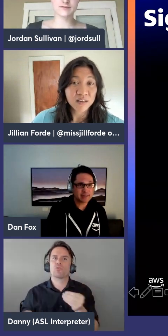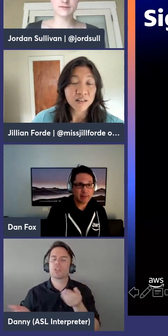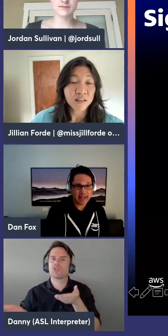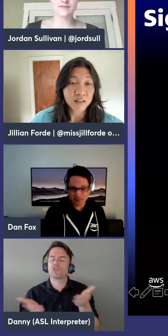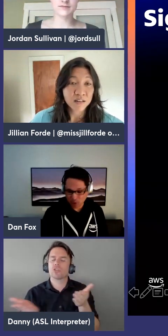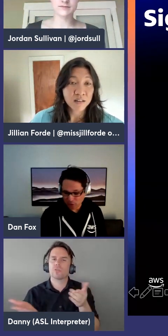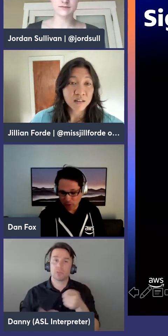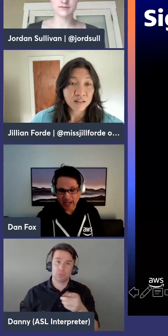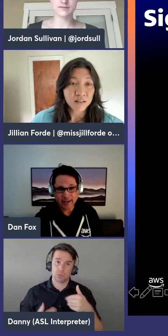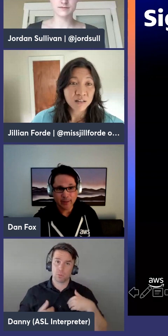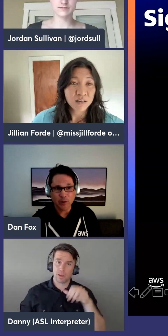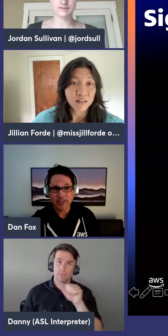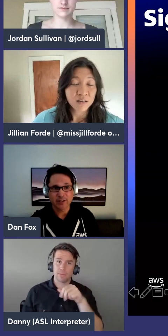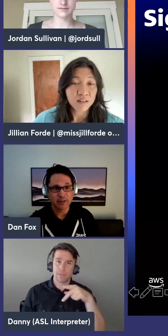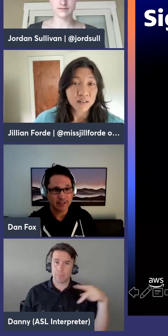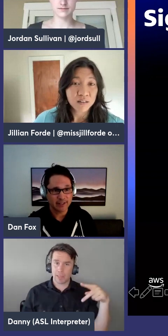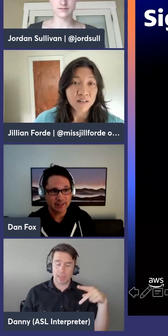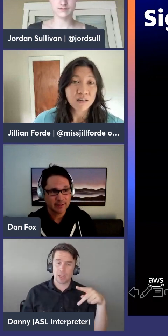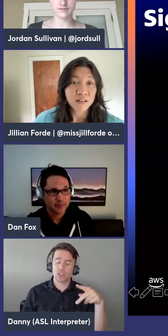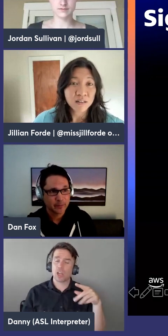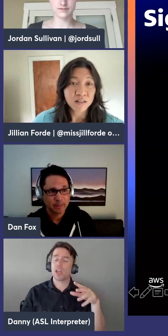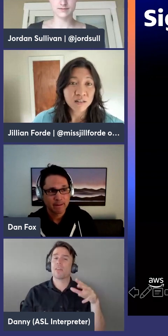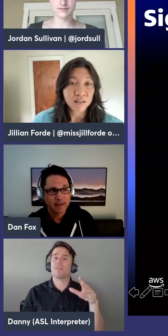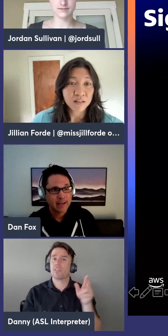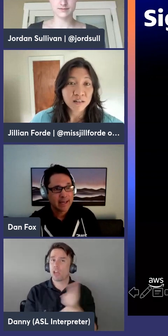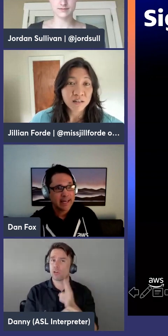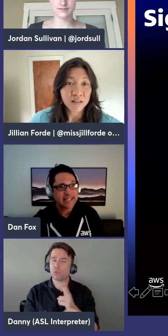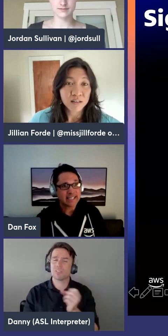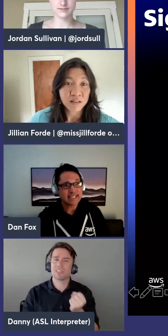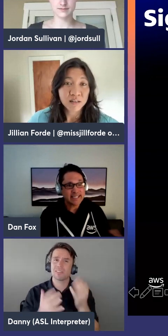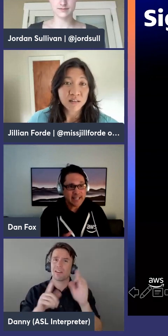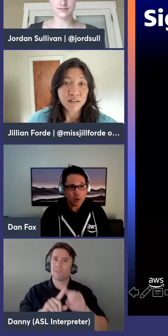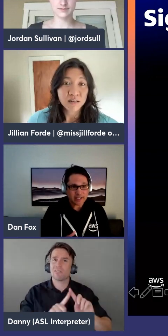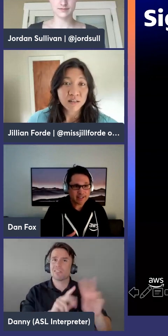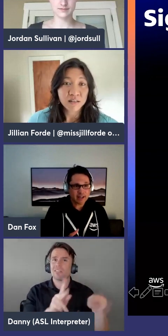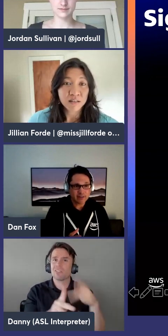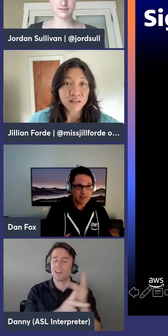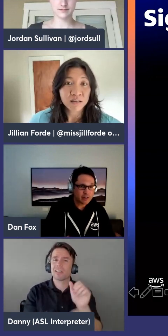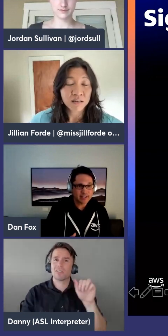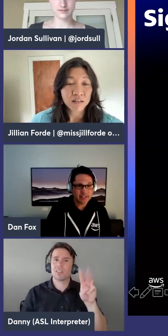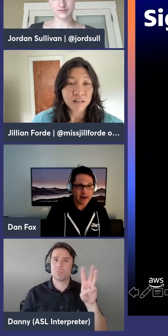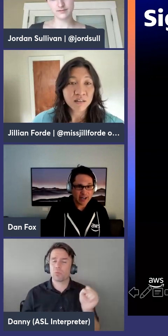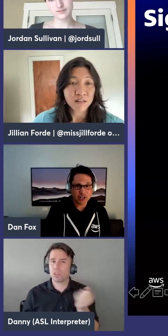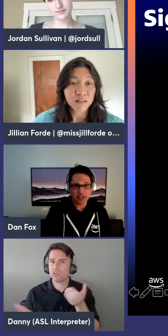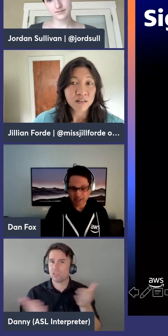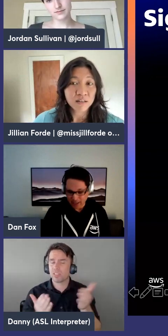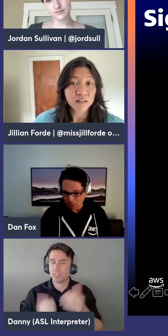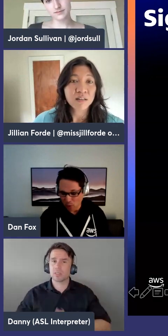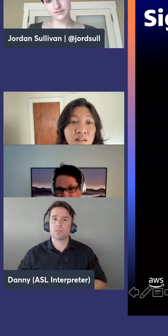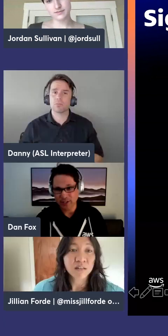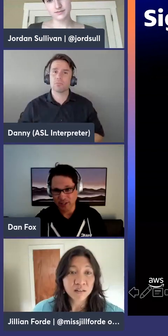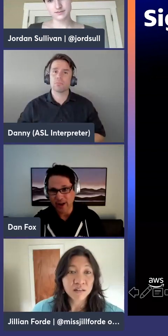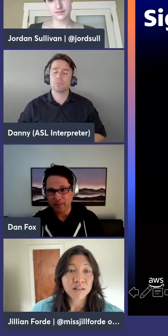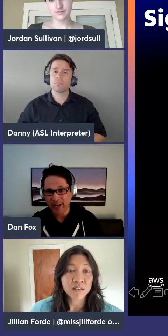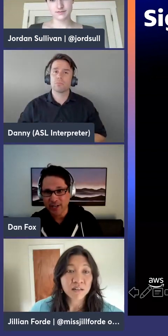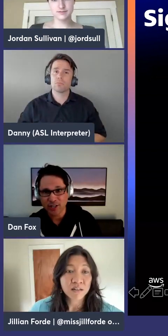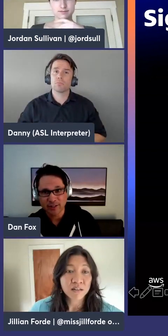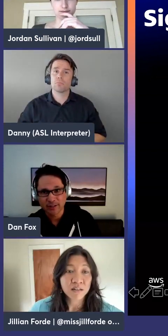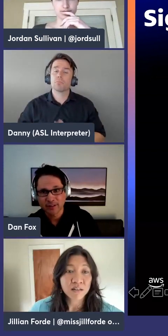that spans multiple AWS services? Is the sequence of service interaction important to your application?